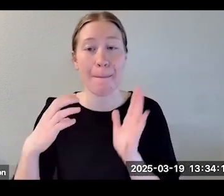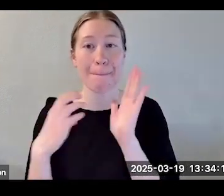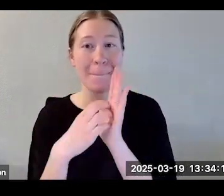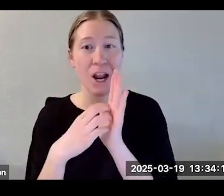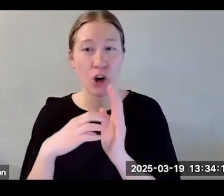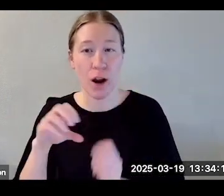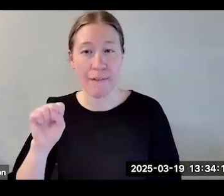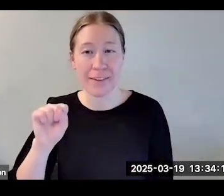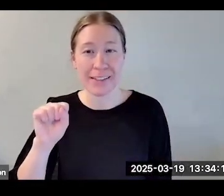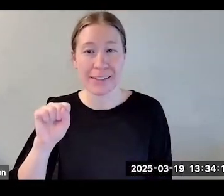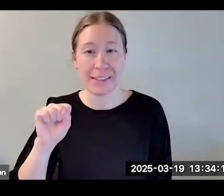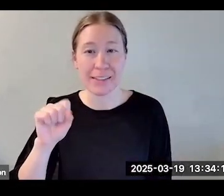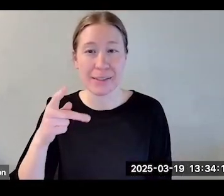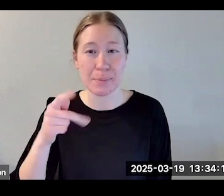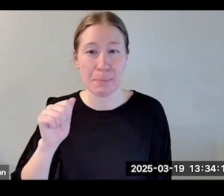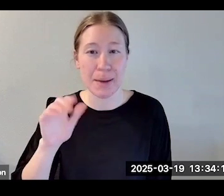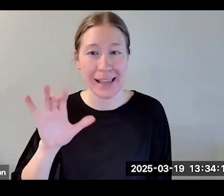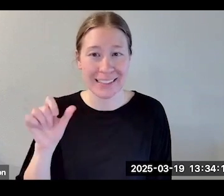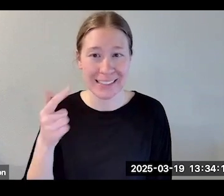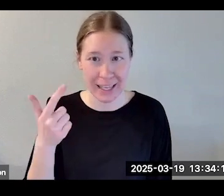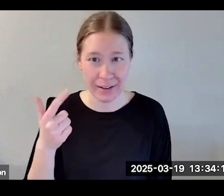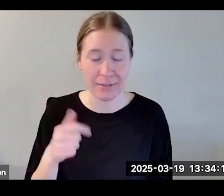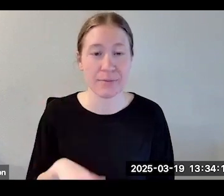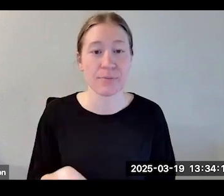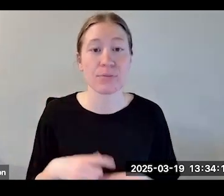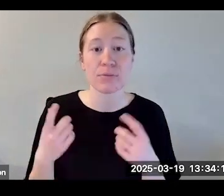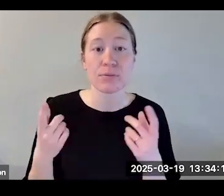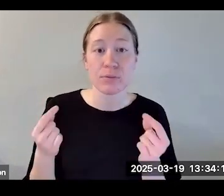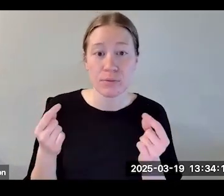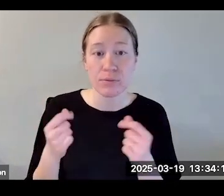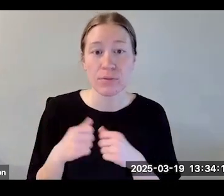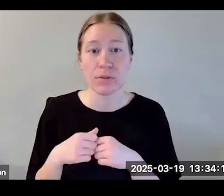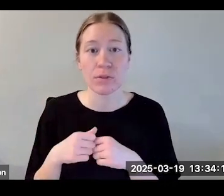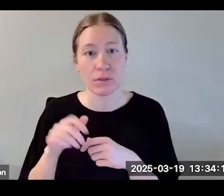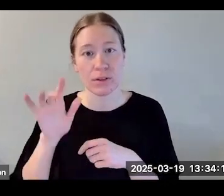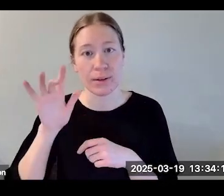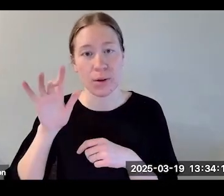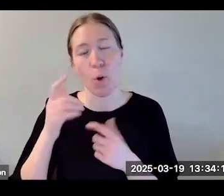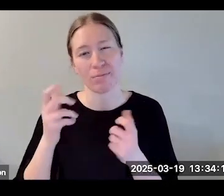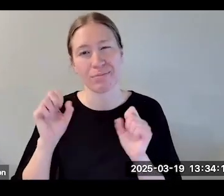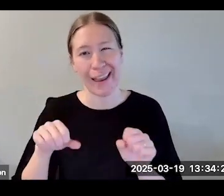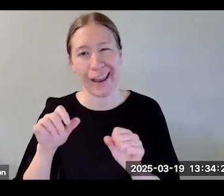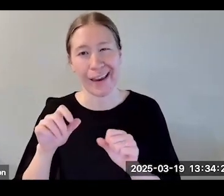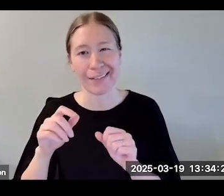or what I'm gonna do this time, actually, is go into the more paragraph settings option,